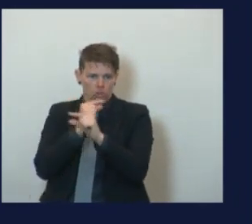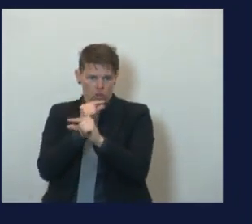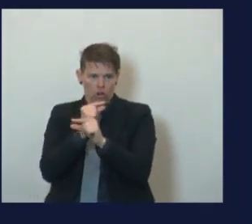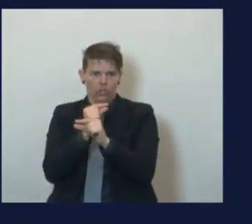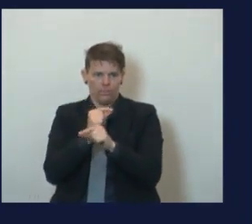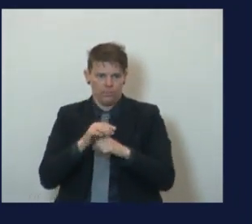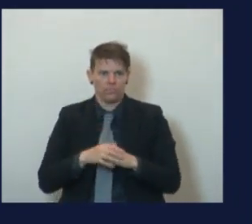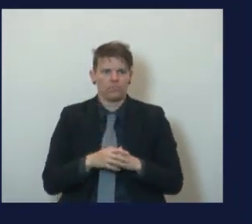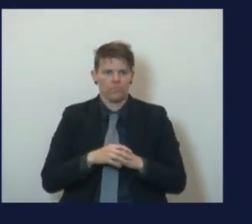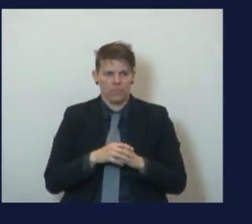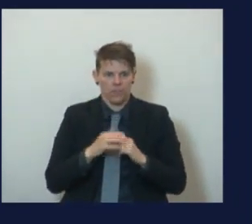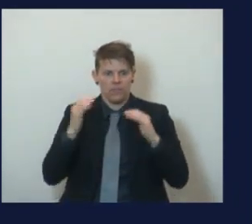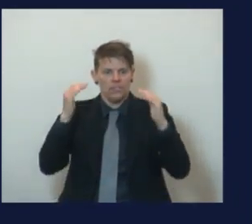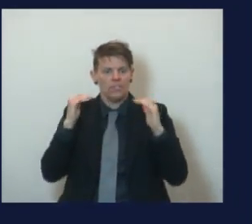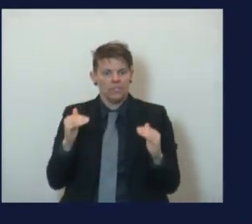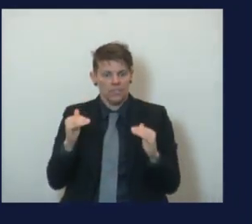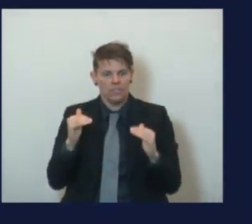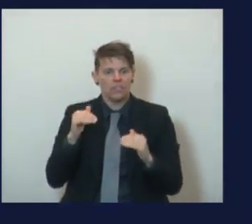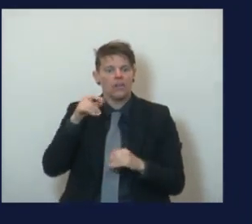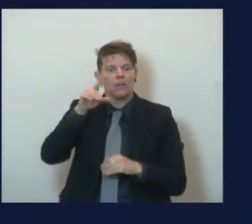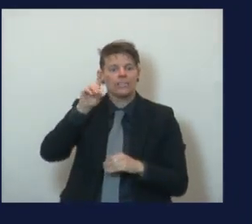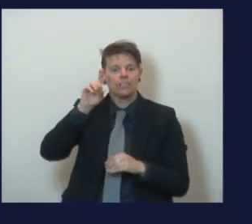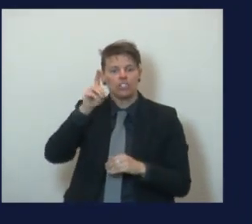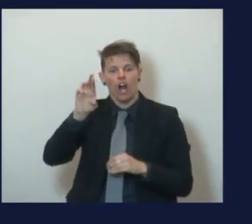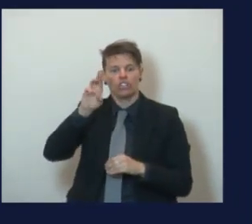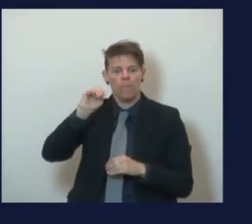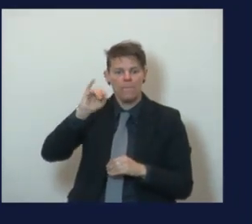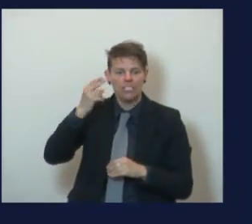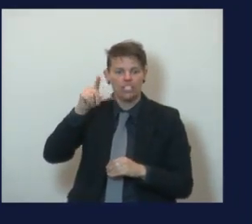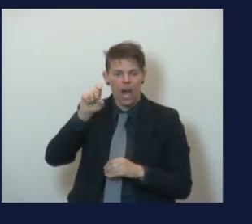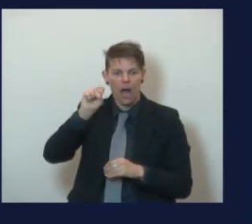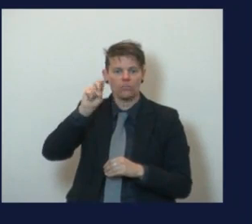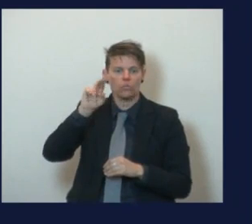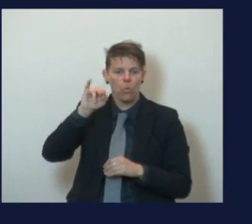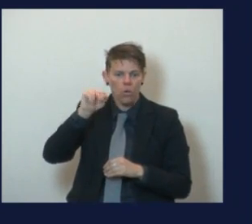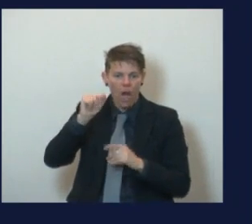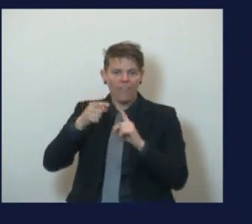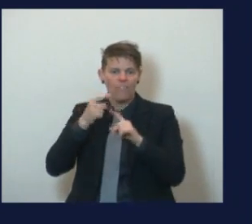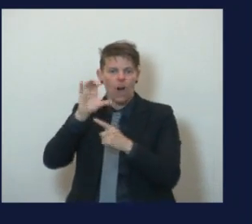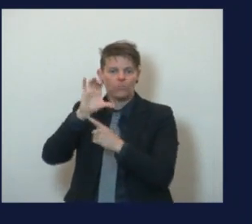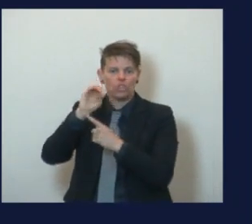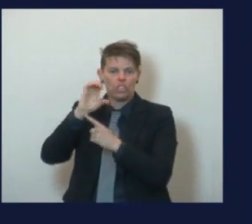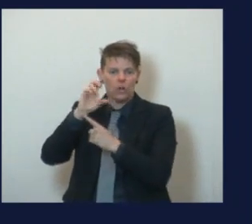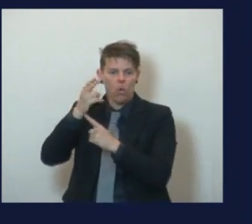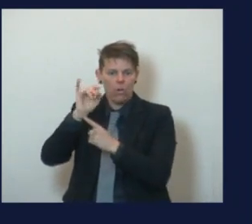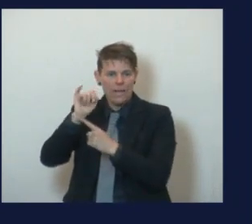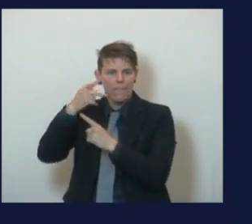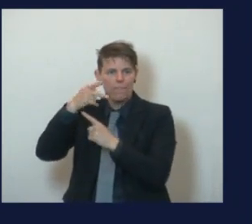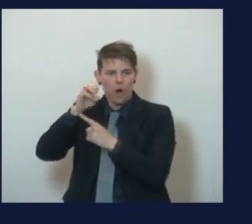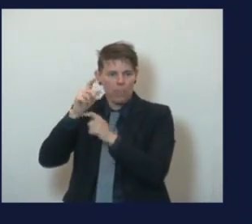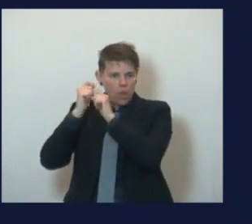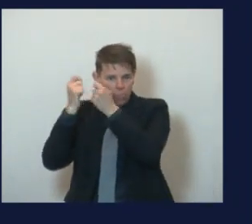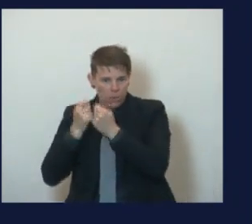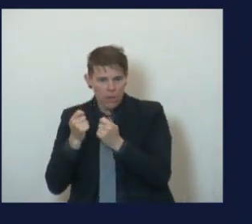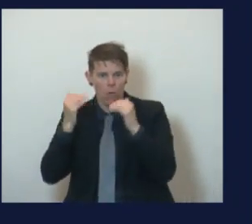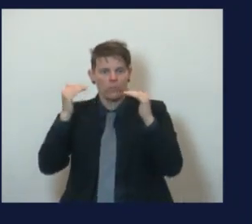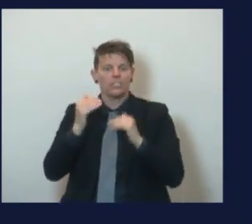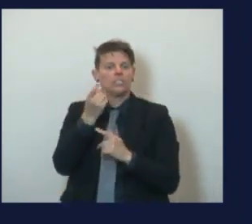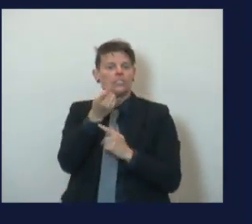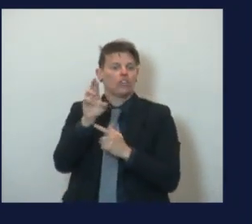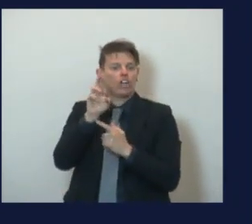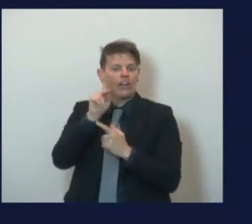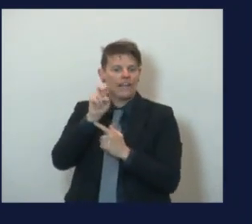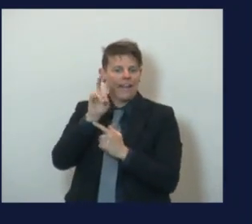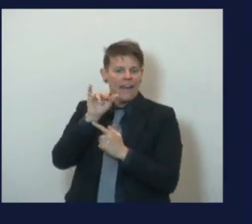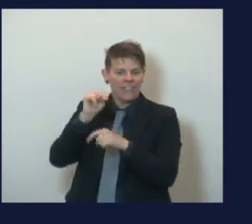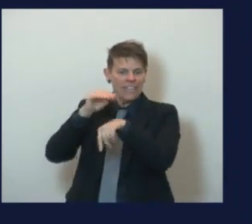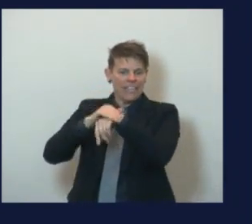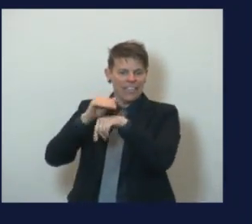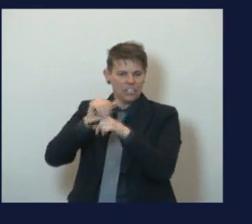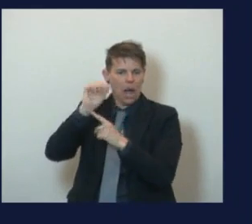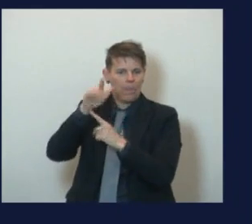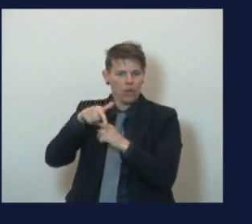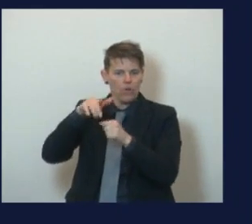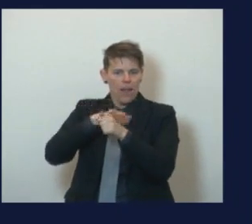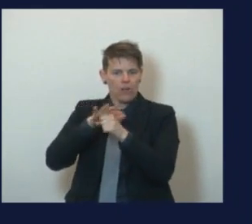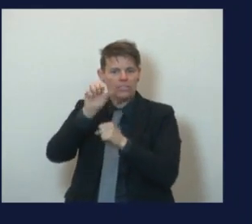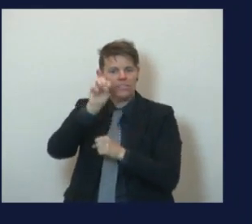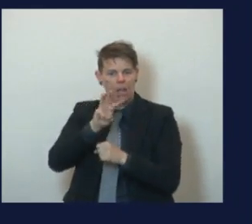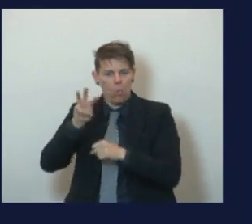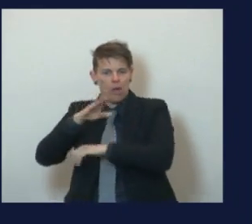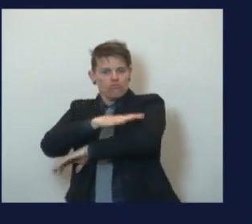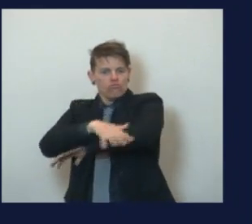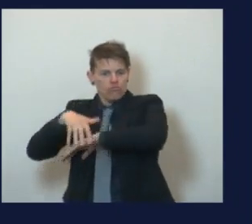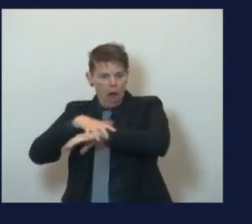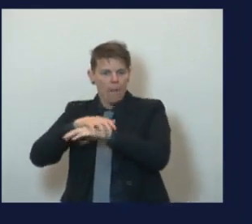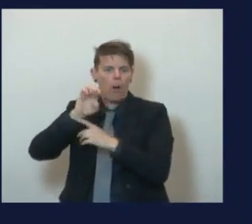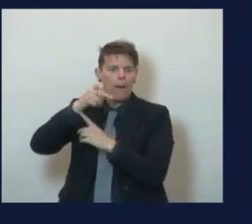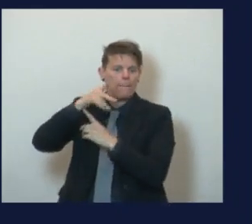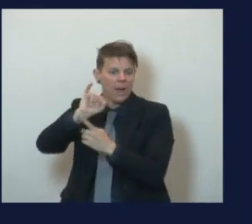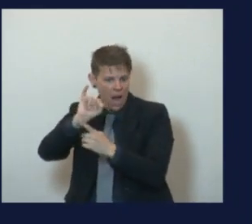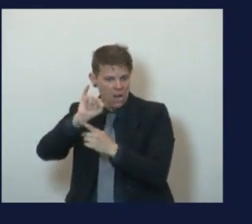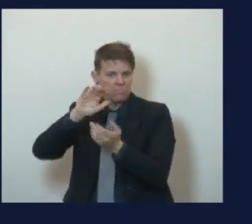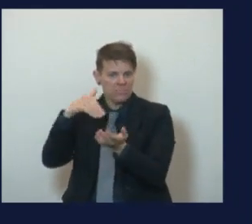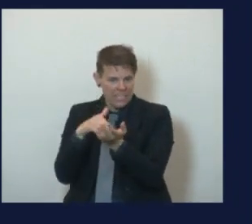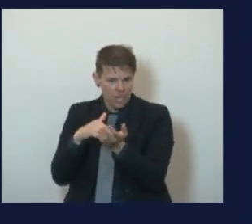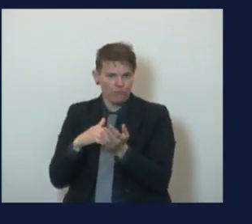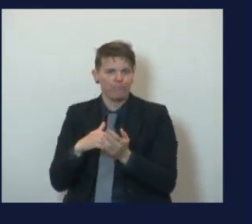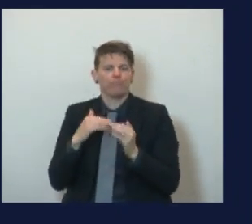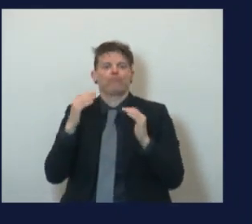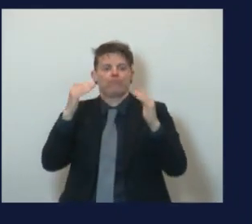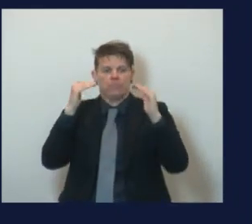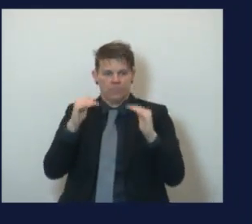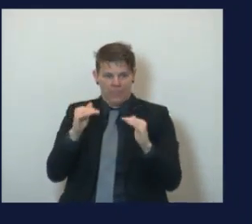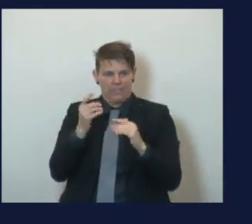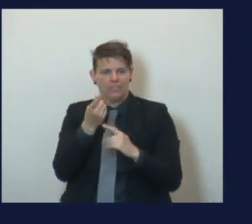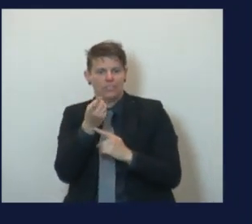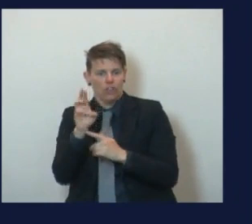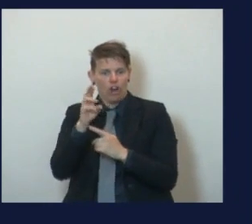SUEN COCHITI PUEBLO AND ALSO WORKS WITH THE EPIDEMIOLOGY TEAM IN ALBUQUERQUE, DR. KEVIN ENGLISH ALBUQUERQUE ARE SOUTHWEST TRIBAL EPIDEMIOLOGY CENTER, DR. PAUL ROTH, WHO IS